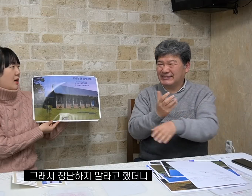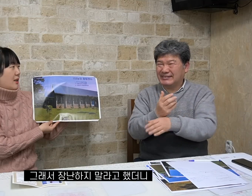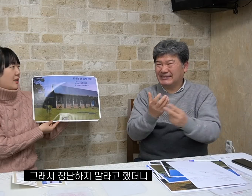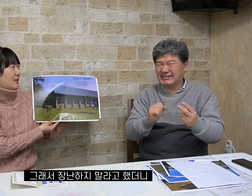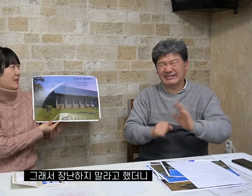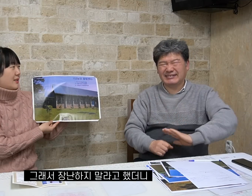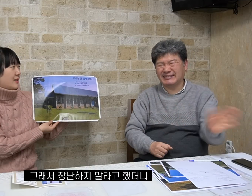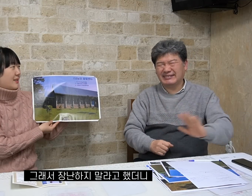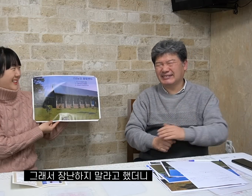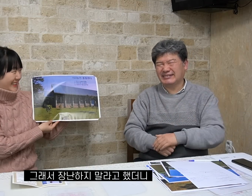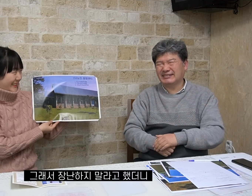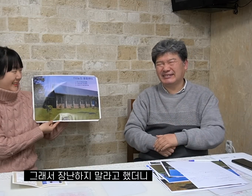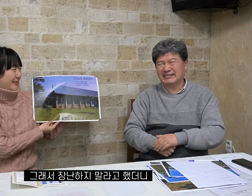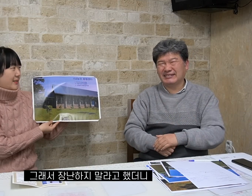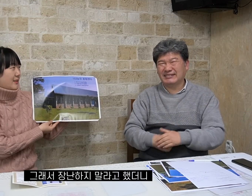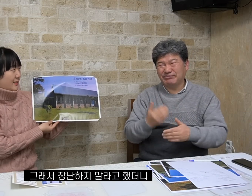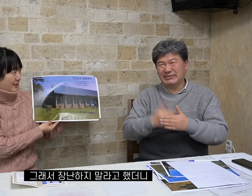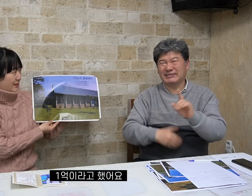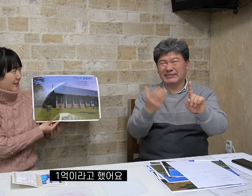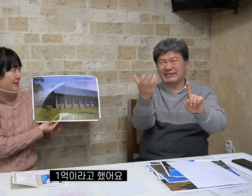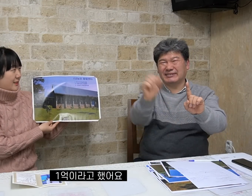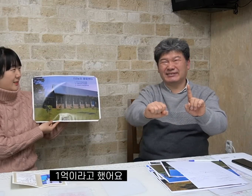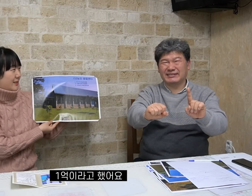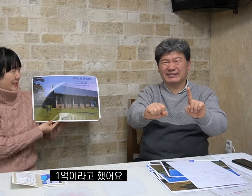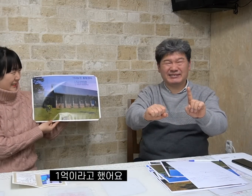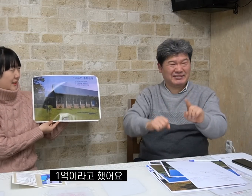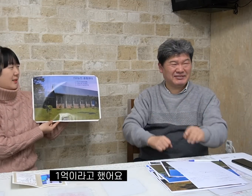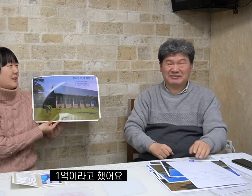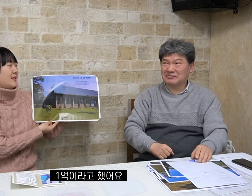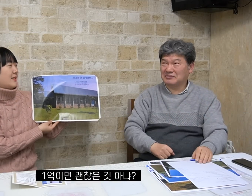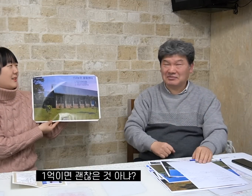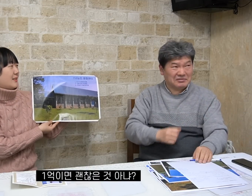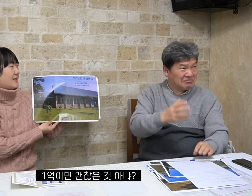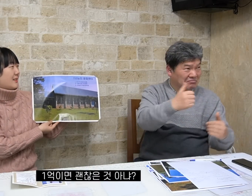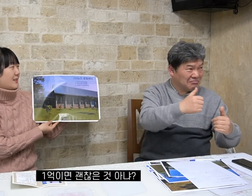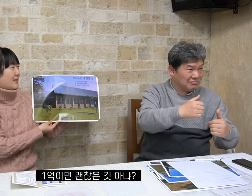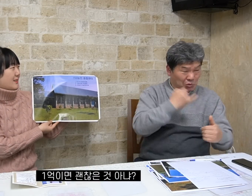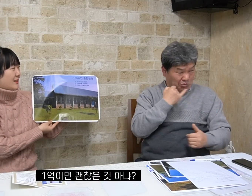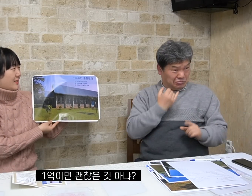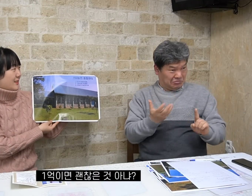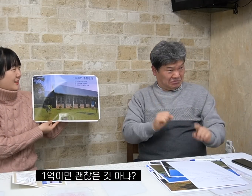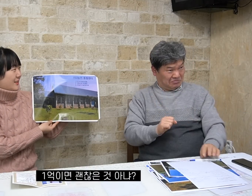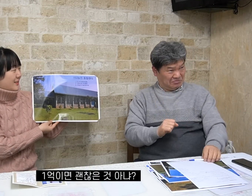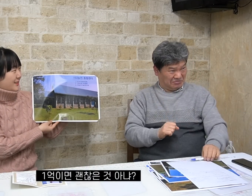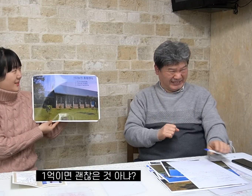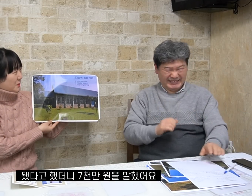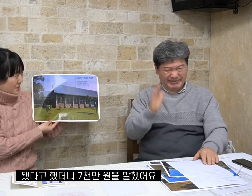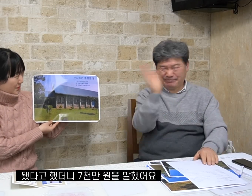So I told him not to joke, and he said 100 million. Isn't 100 million okay?